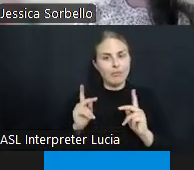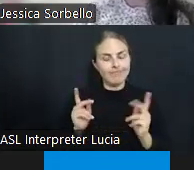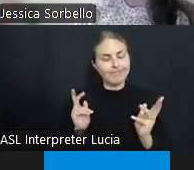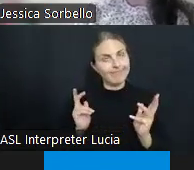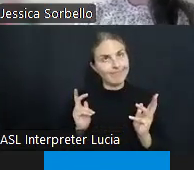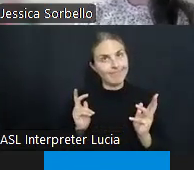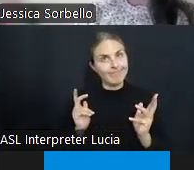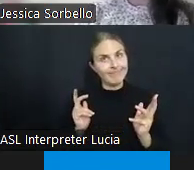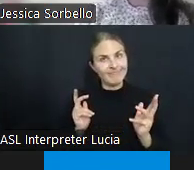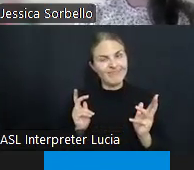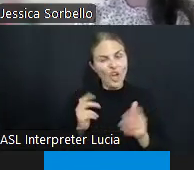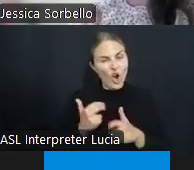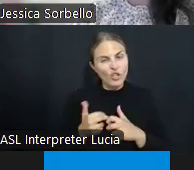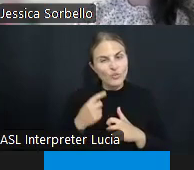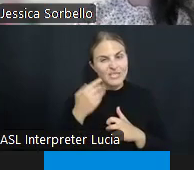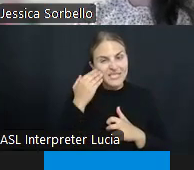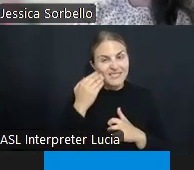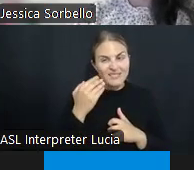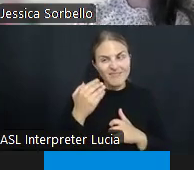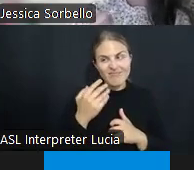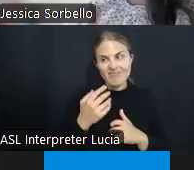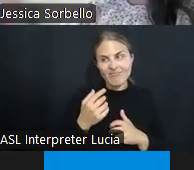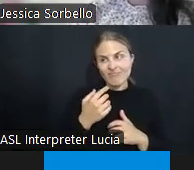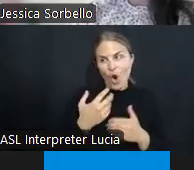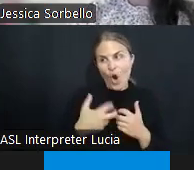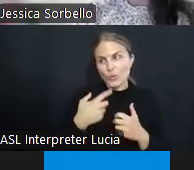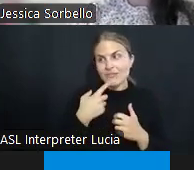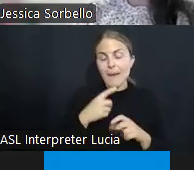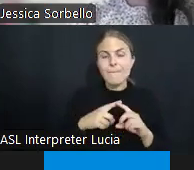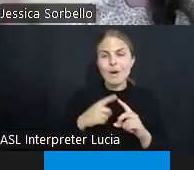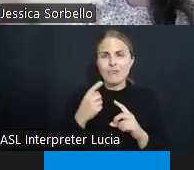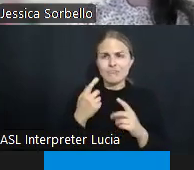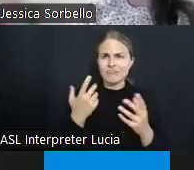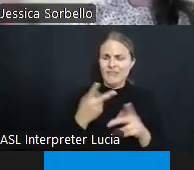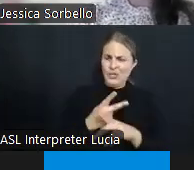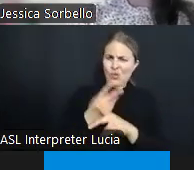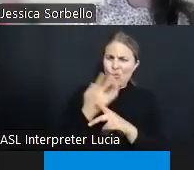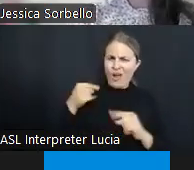important to look at. So, a small amount of fentanyl